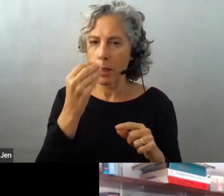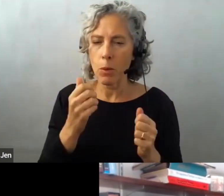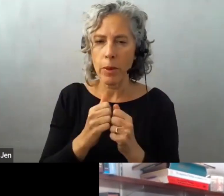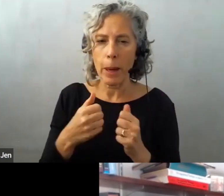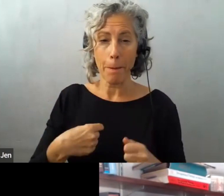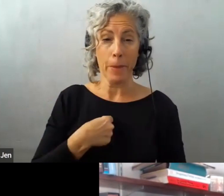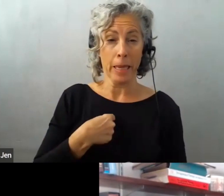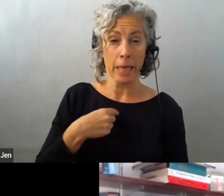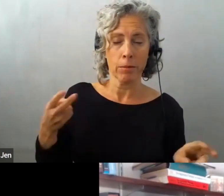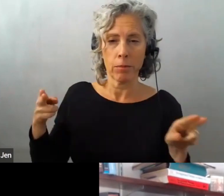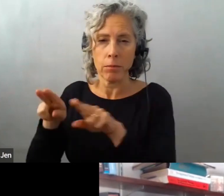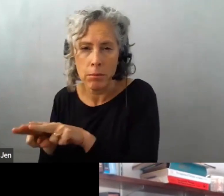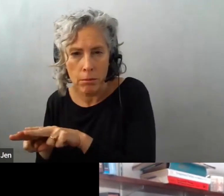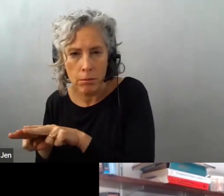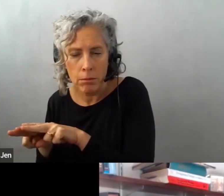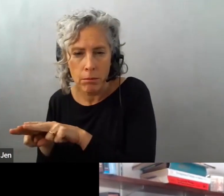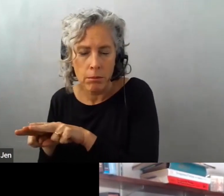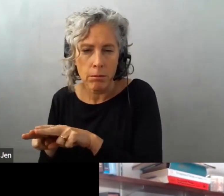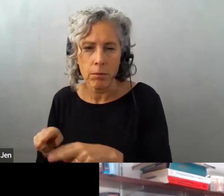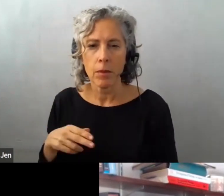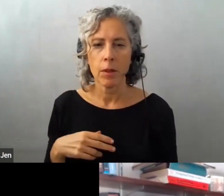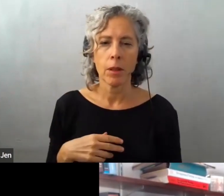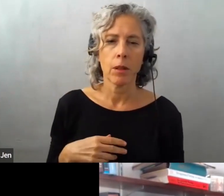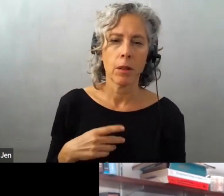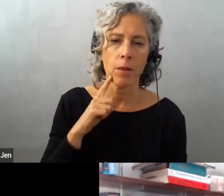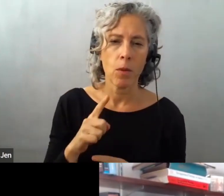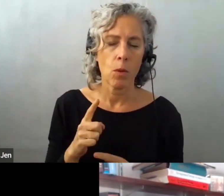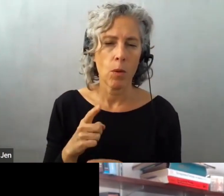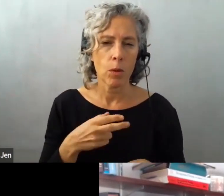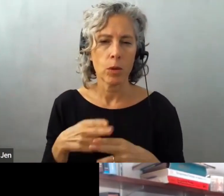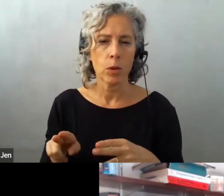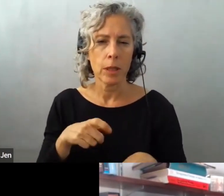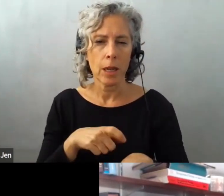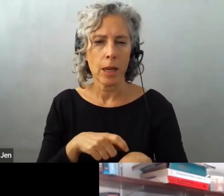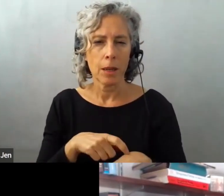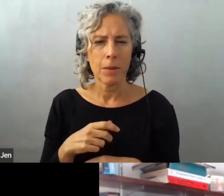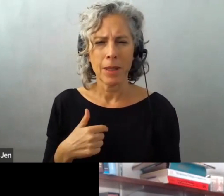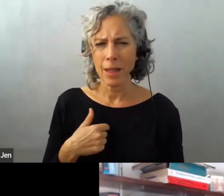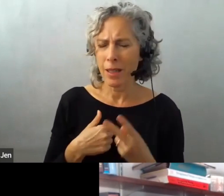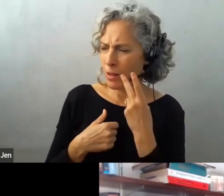with him. Or at least my lying down with him for a period of time. And I saw this at the